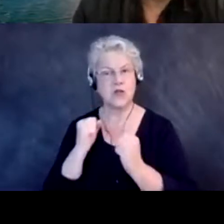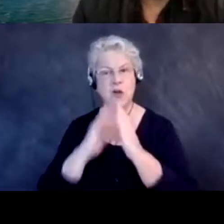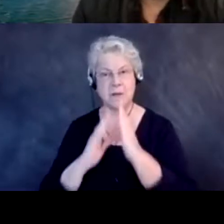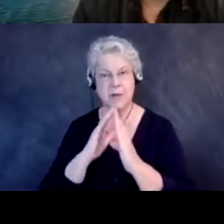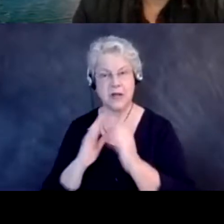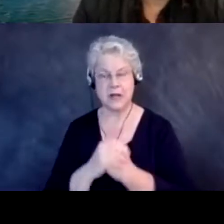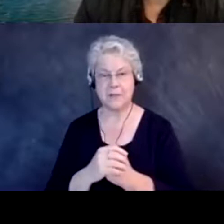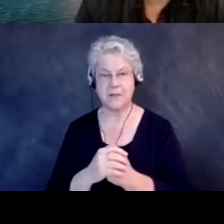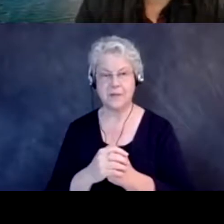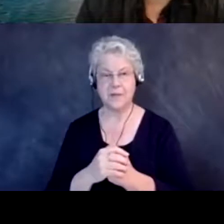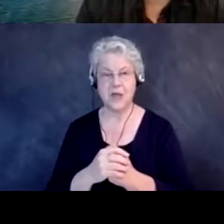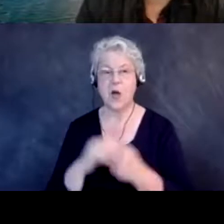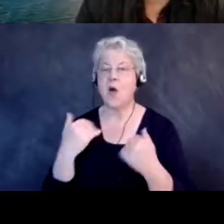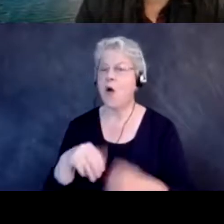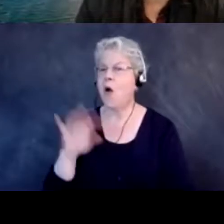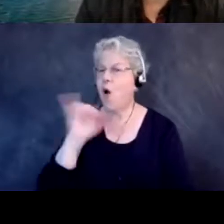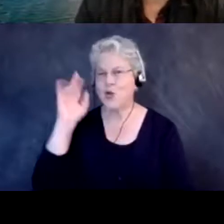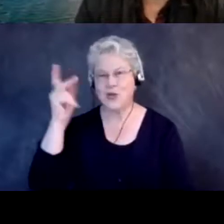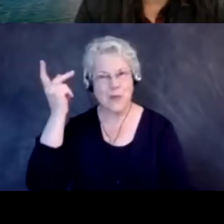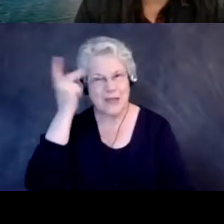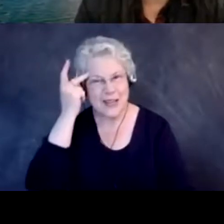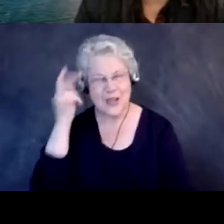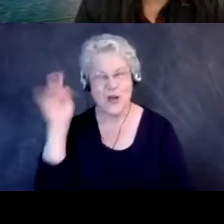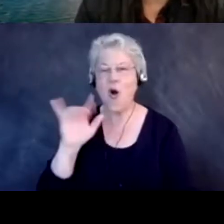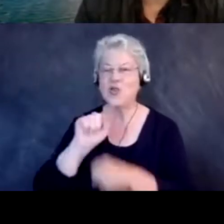Oh it's also political and traditional. So, we have all kinds of different things